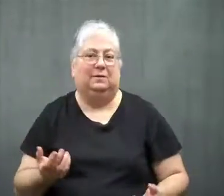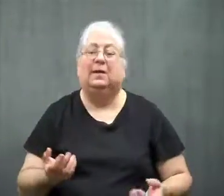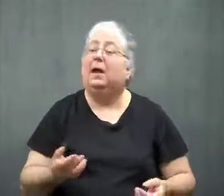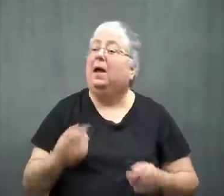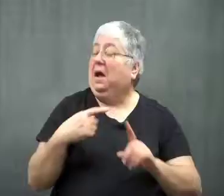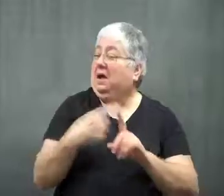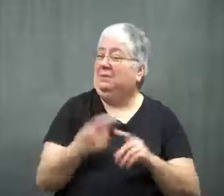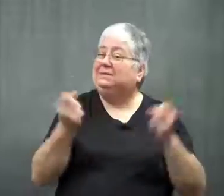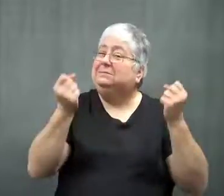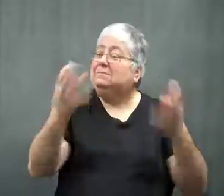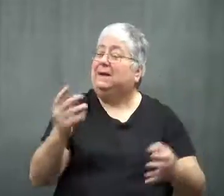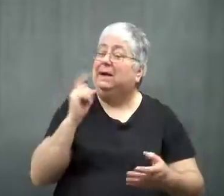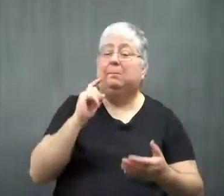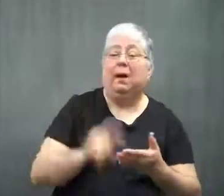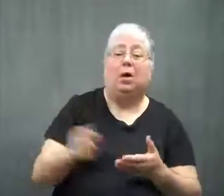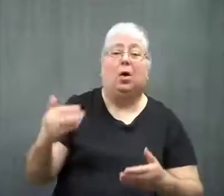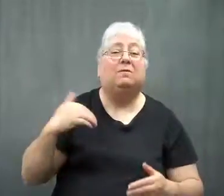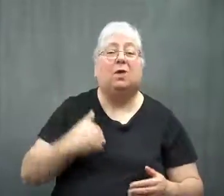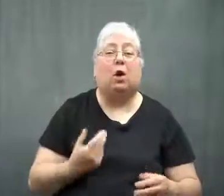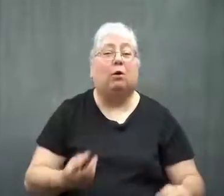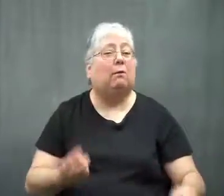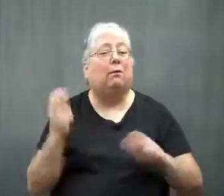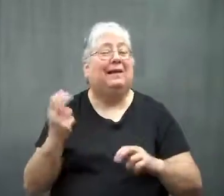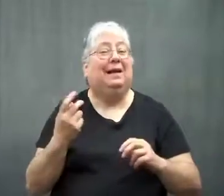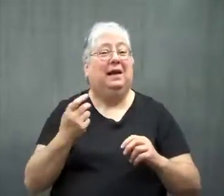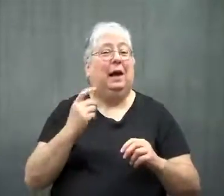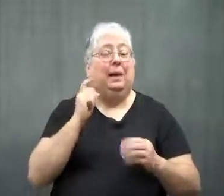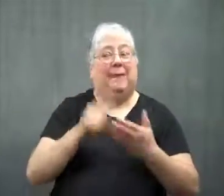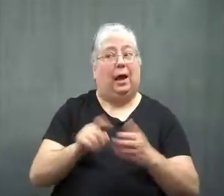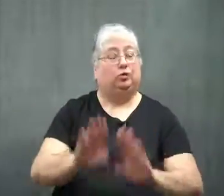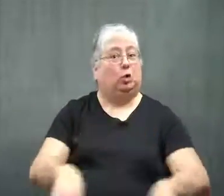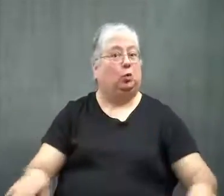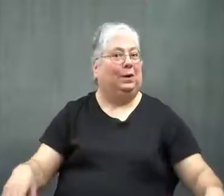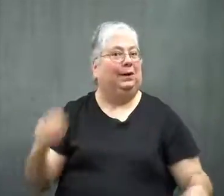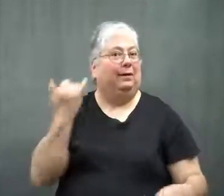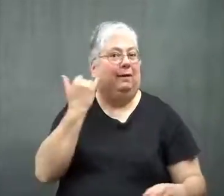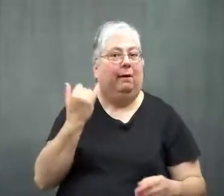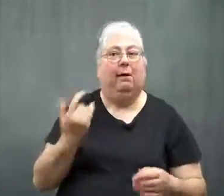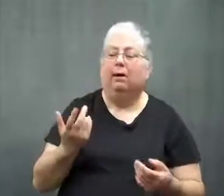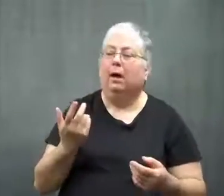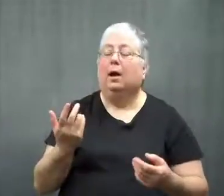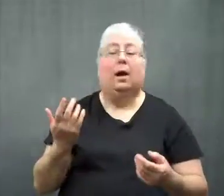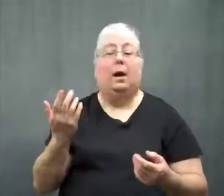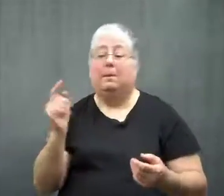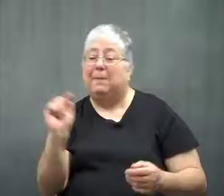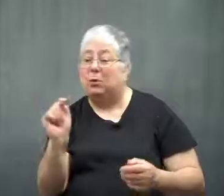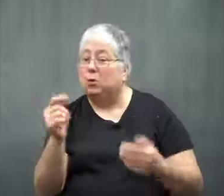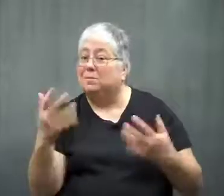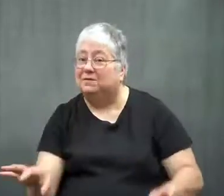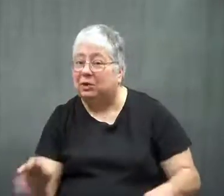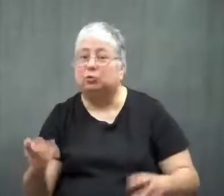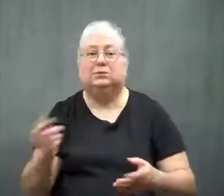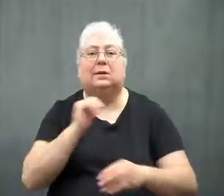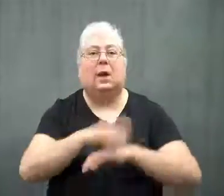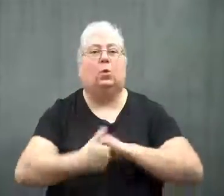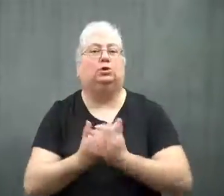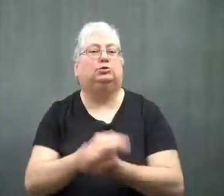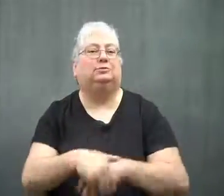A lot of people, particularly children, get sick from not washing hands after using the restroom.